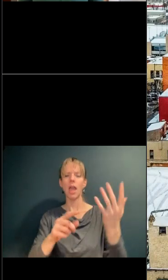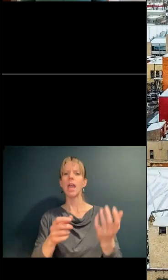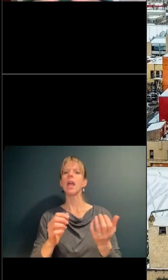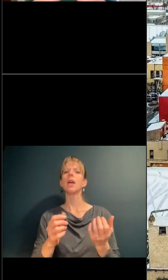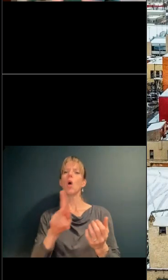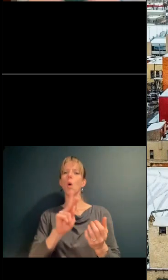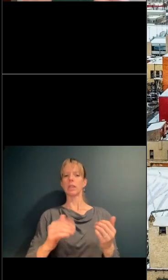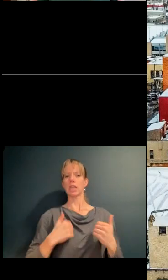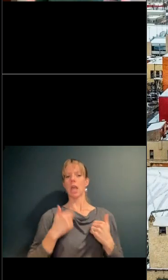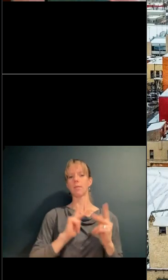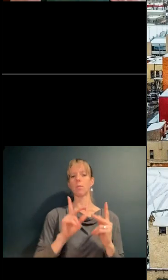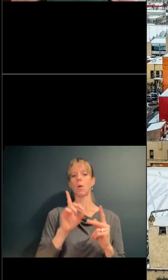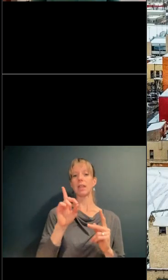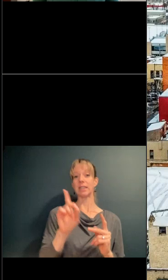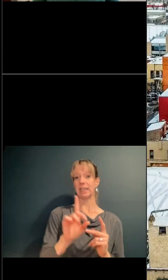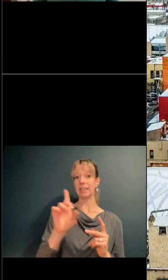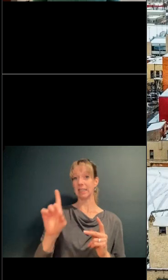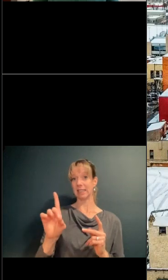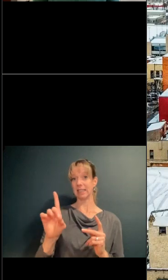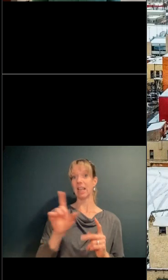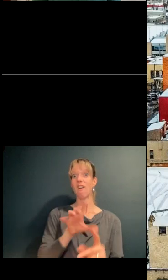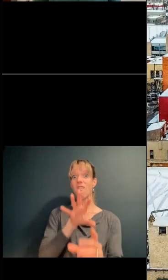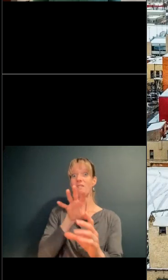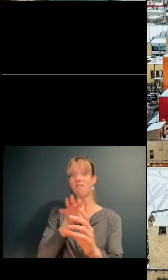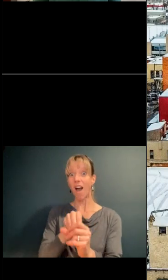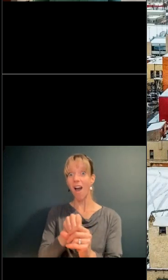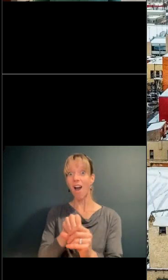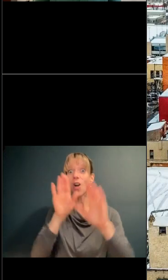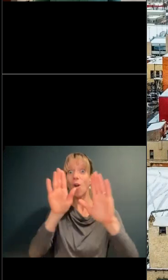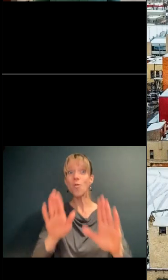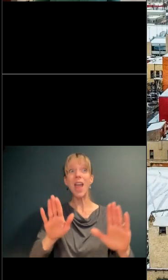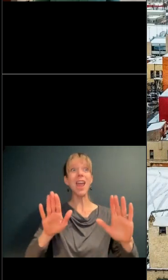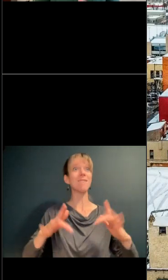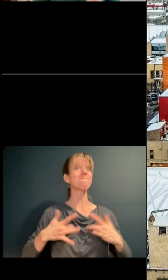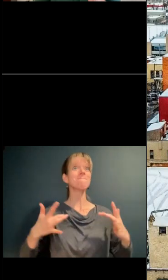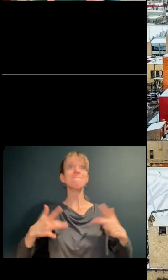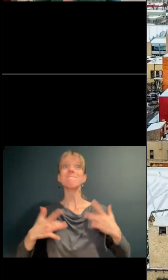disabilities part of all of these great experiences your community has to offer?